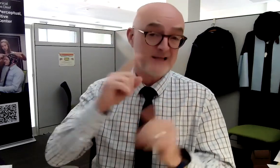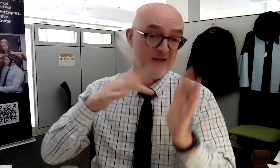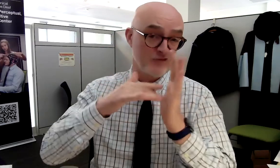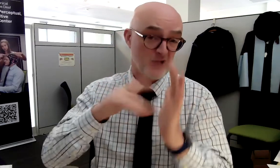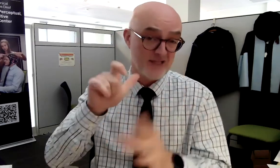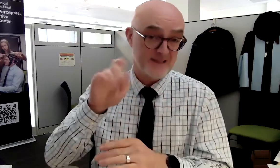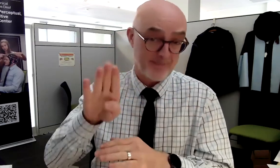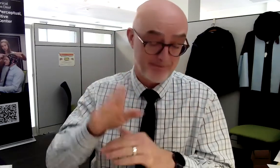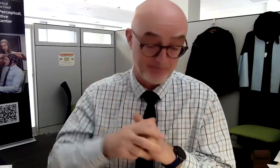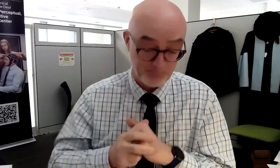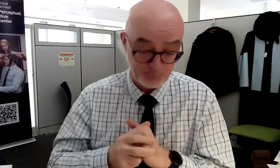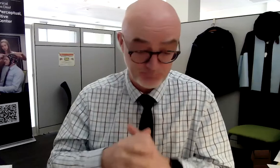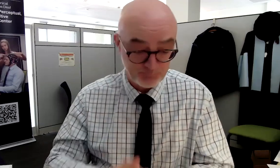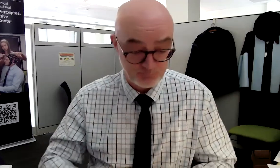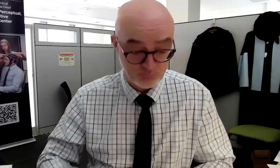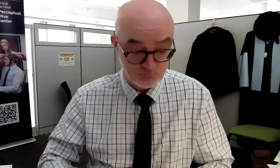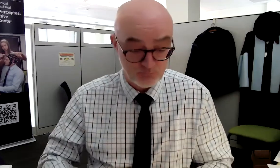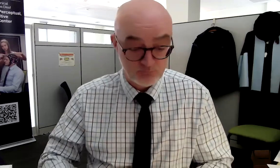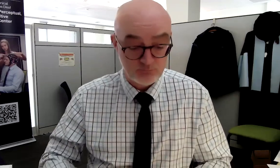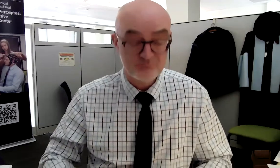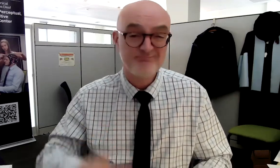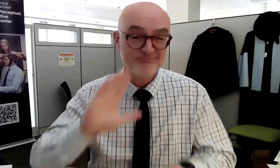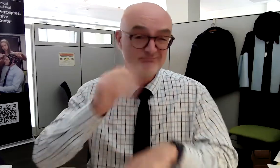which he established in 2003.